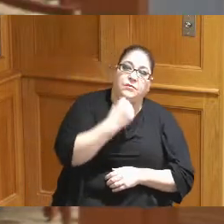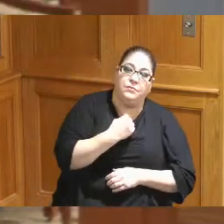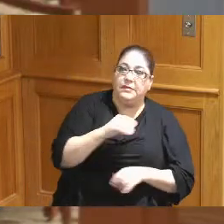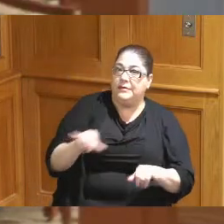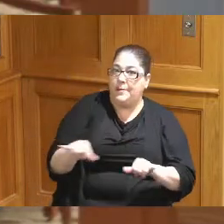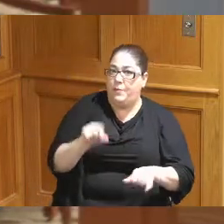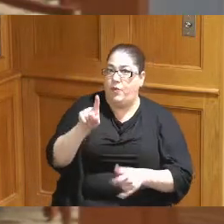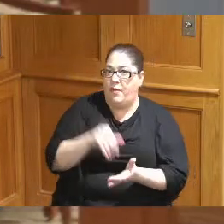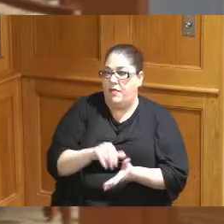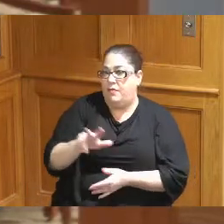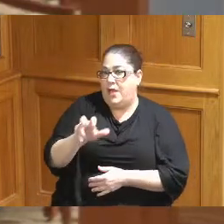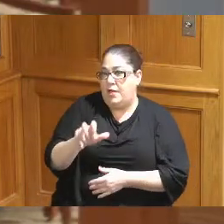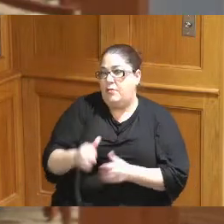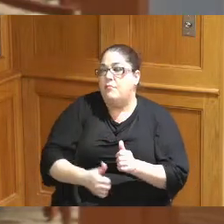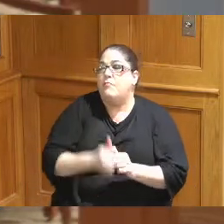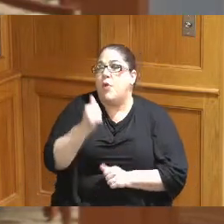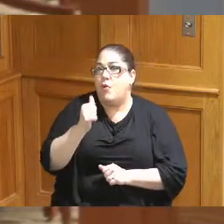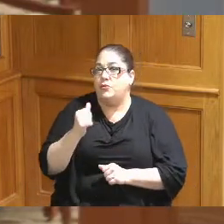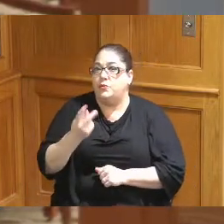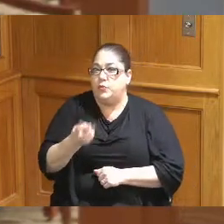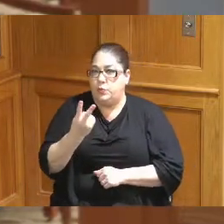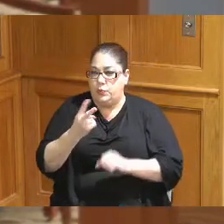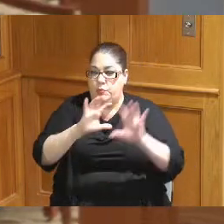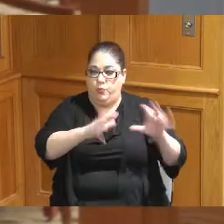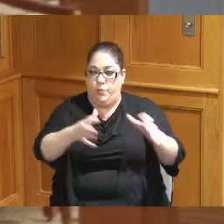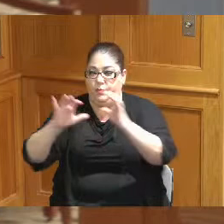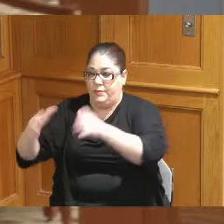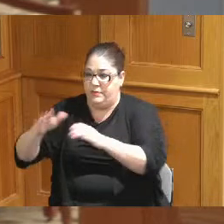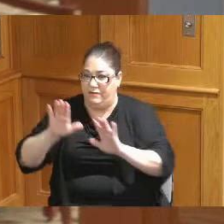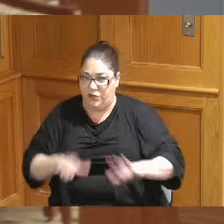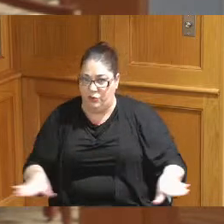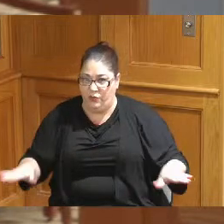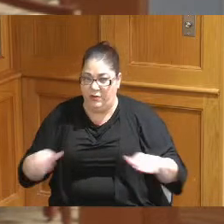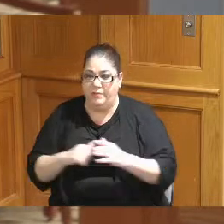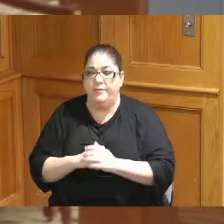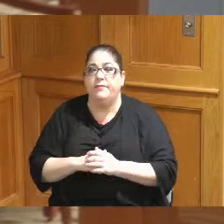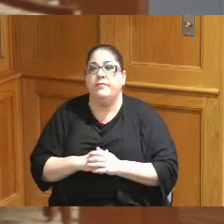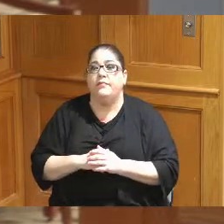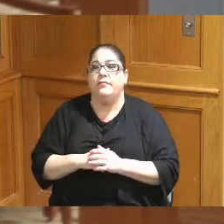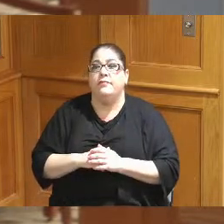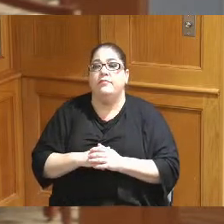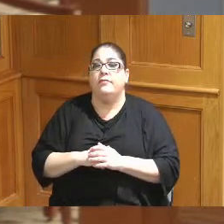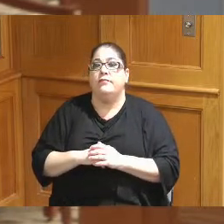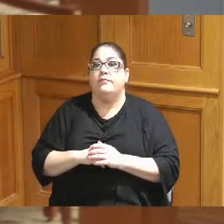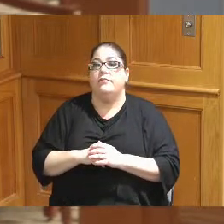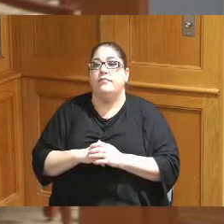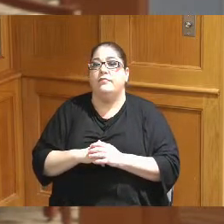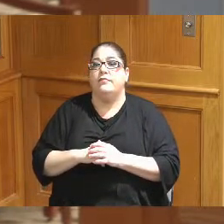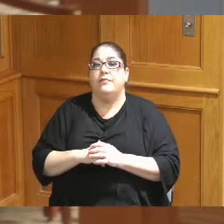include mainly two groups of children the first would be children that are in tow with a parent